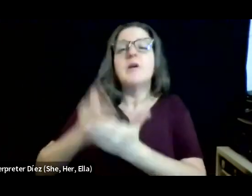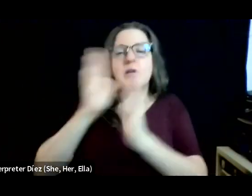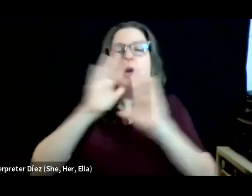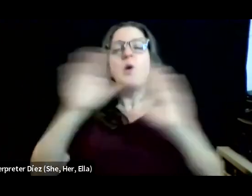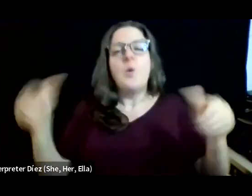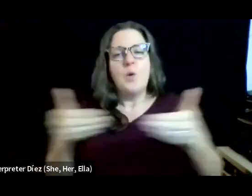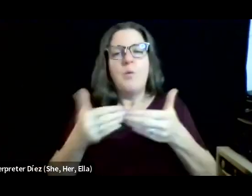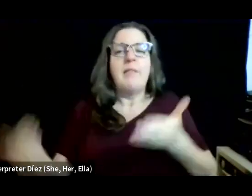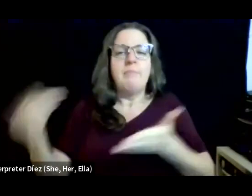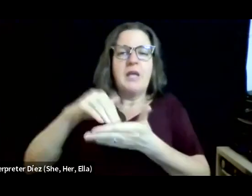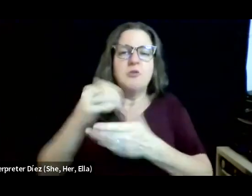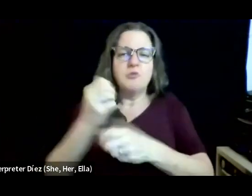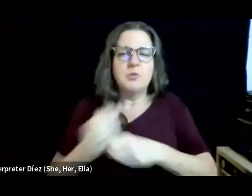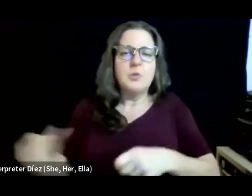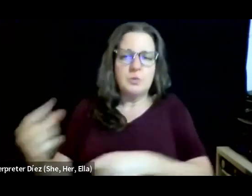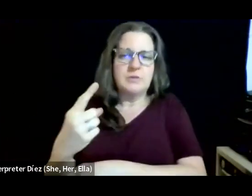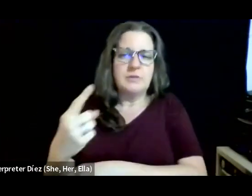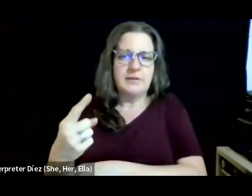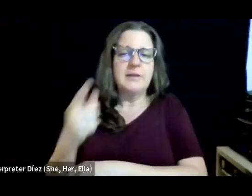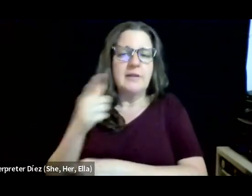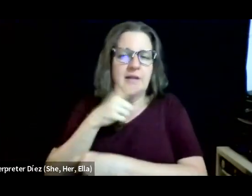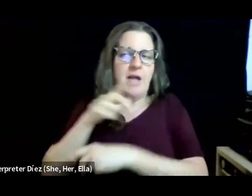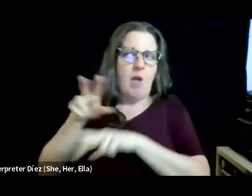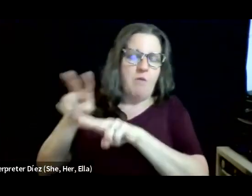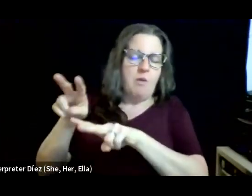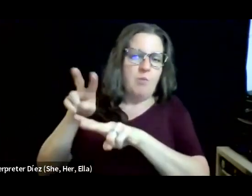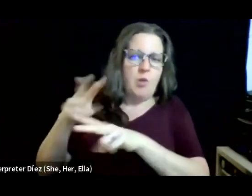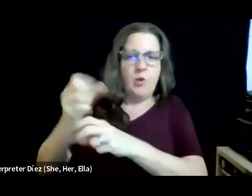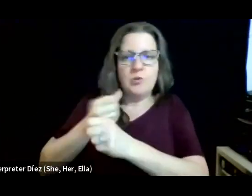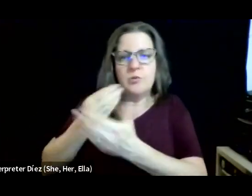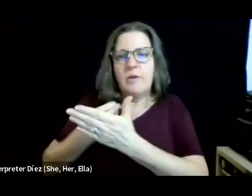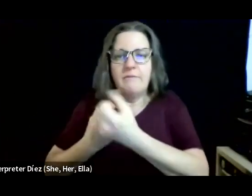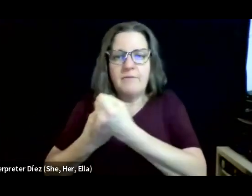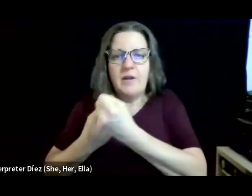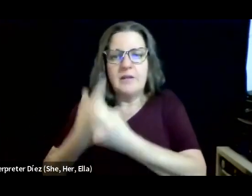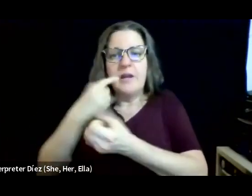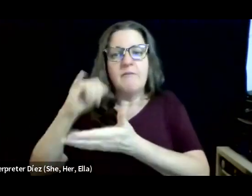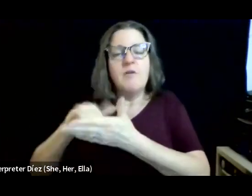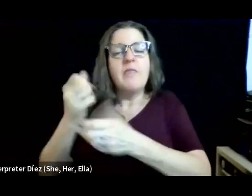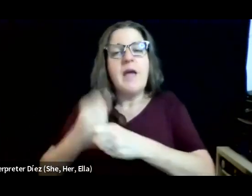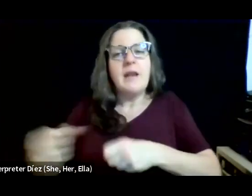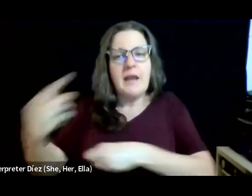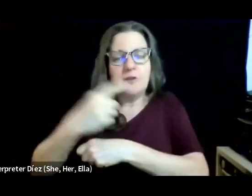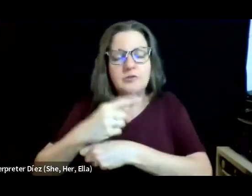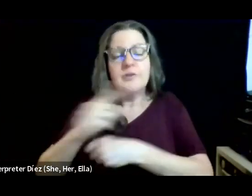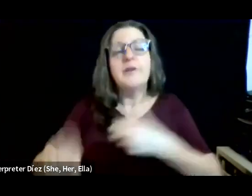This is something that we'll look to get funded next year. Another one is AB 2627.